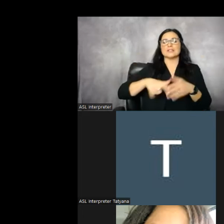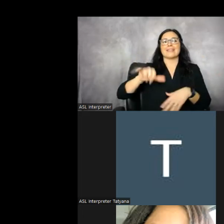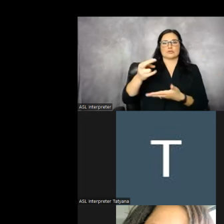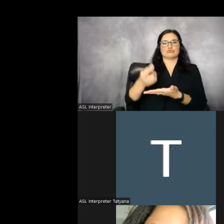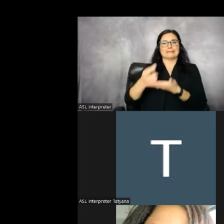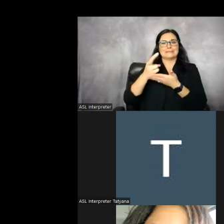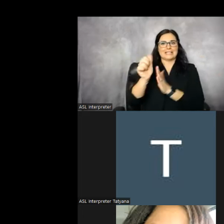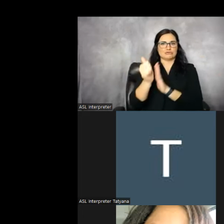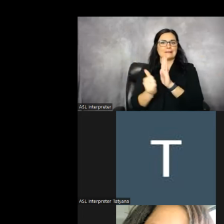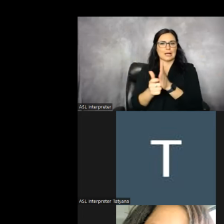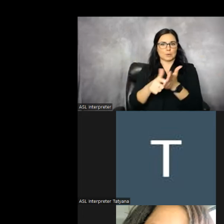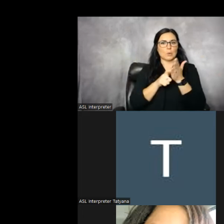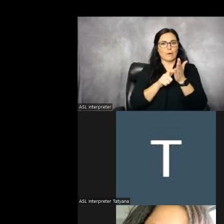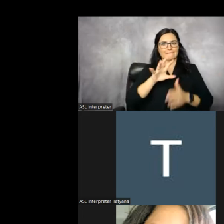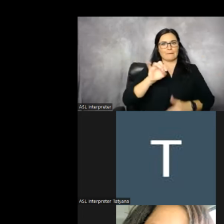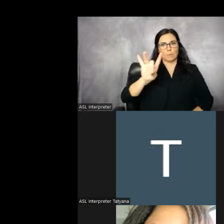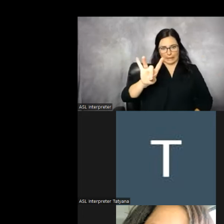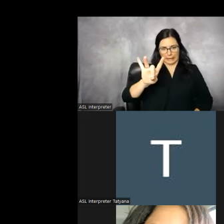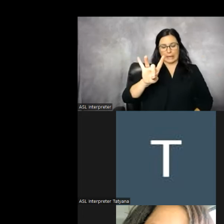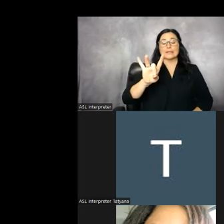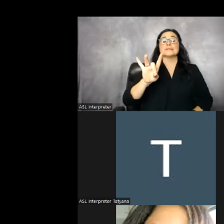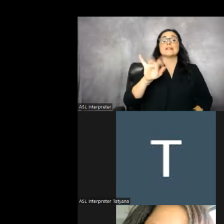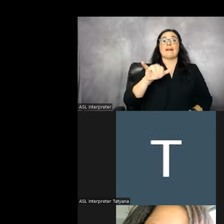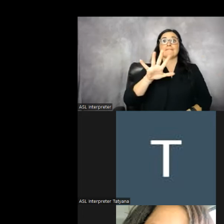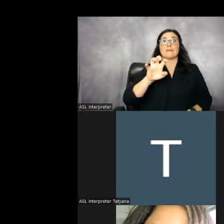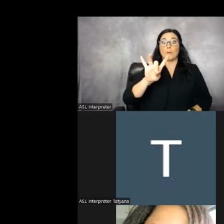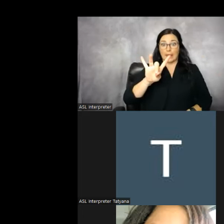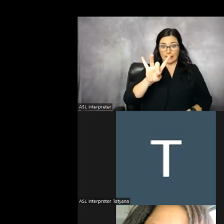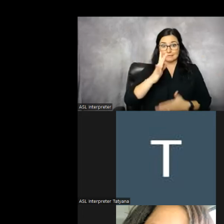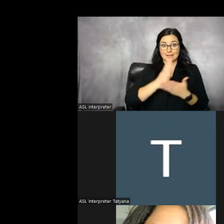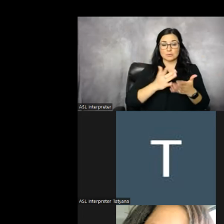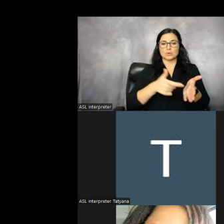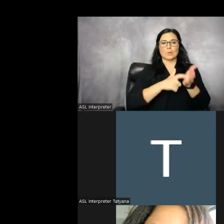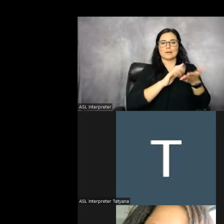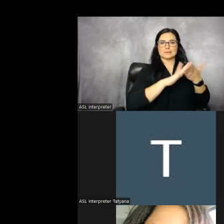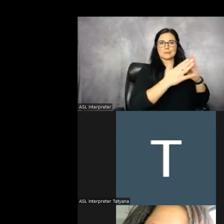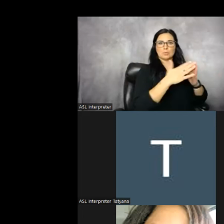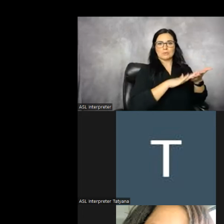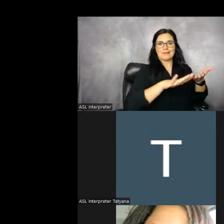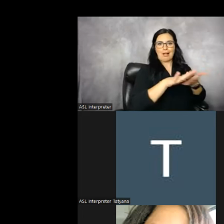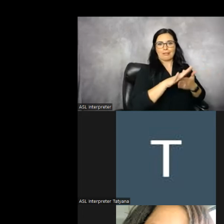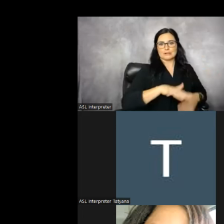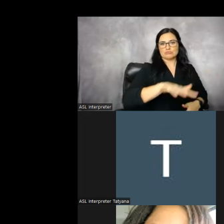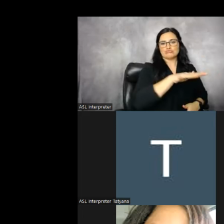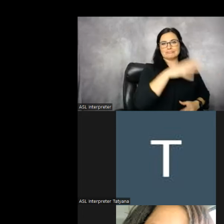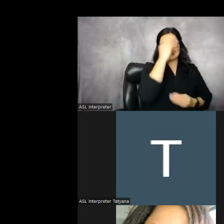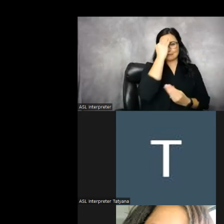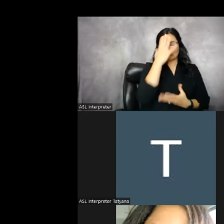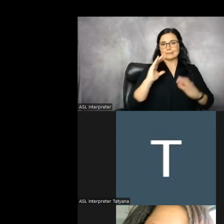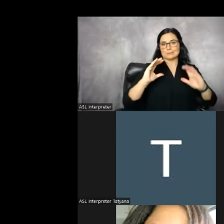And Section 508 requires that the community college -- that the information and communication technologies